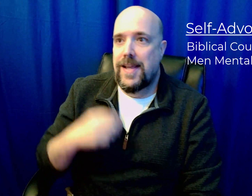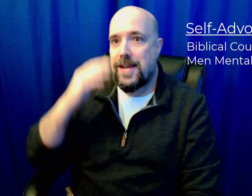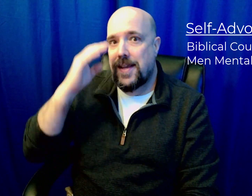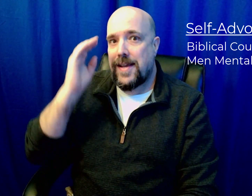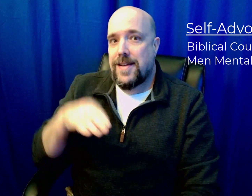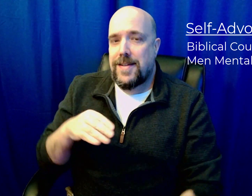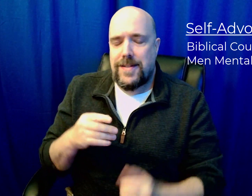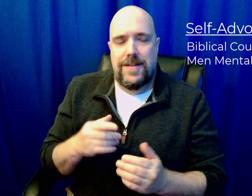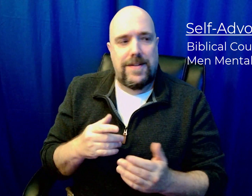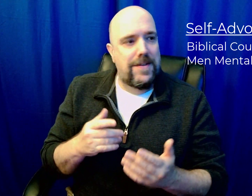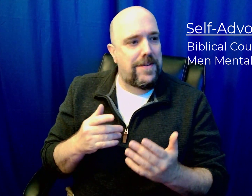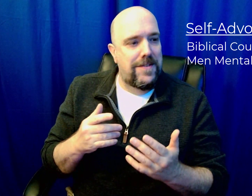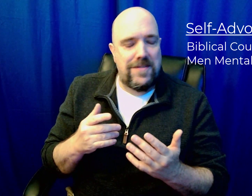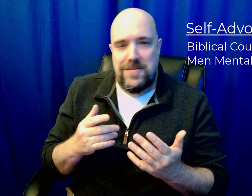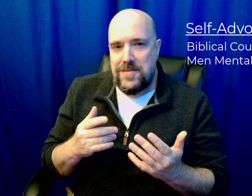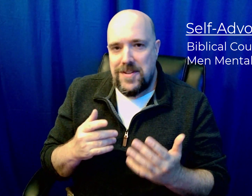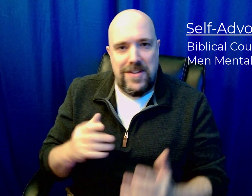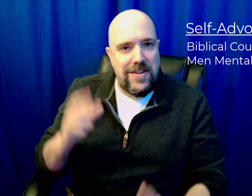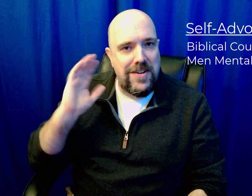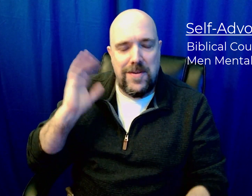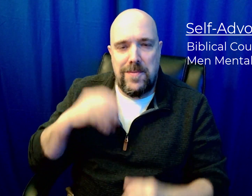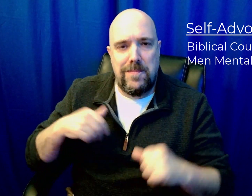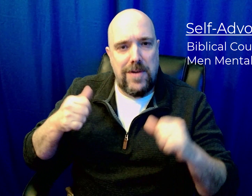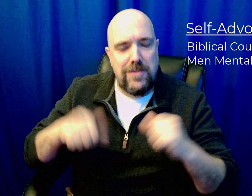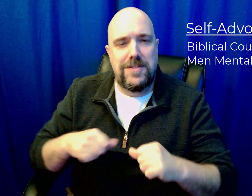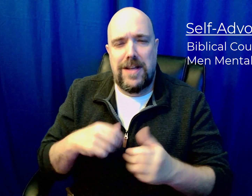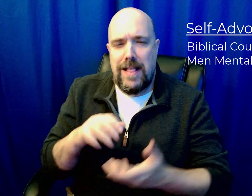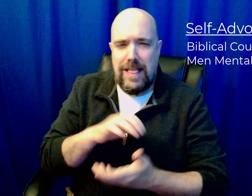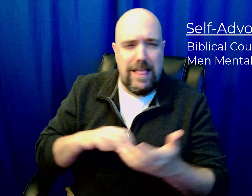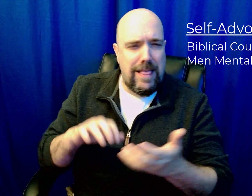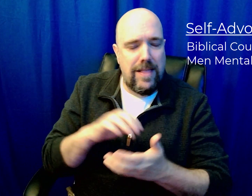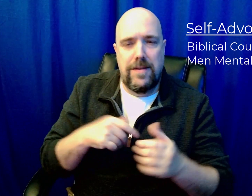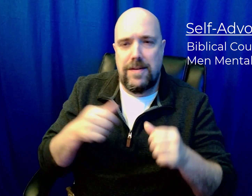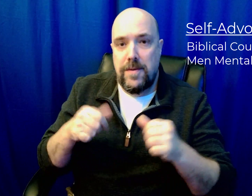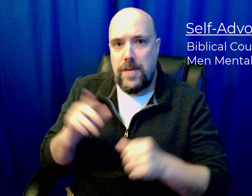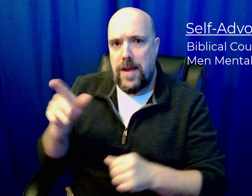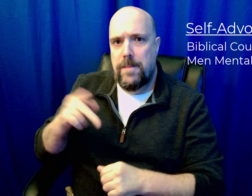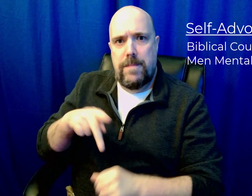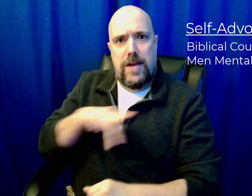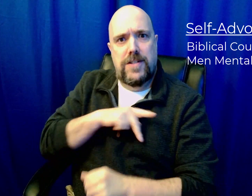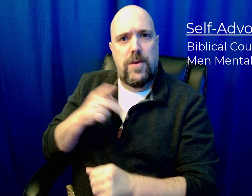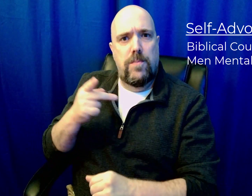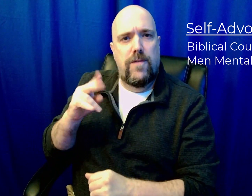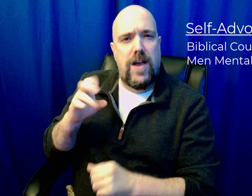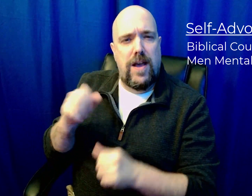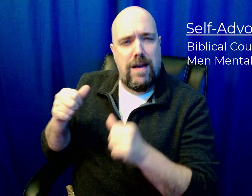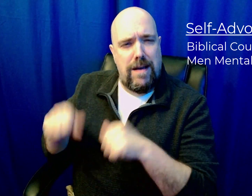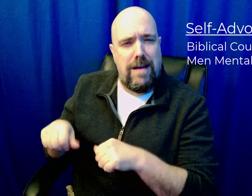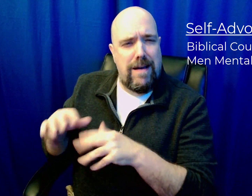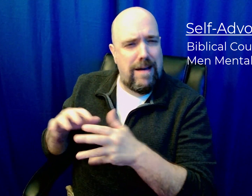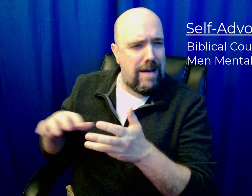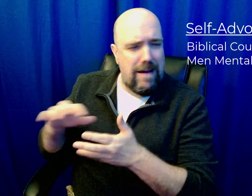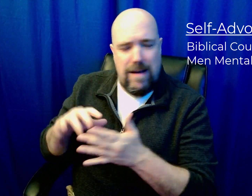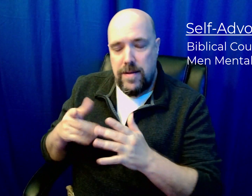I know that this discussion was confusing discussion in my personal Facebook profile.